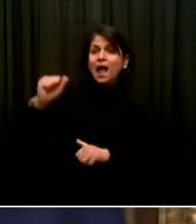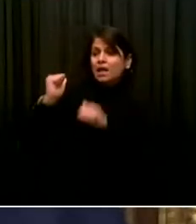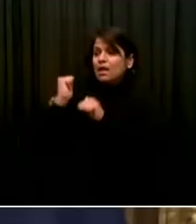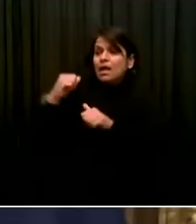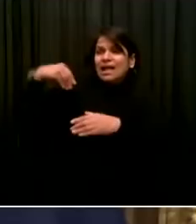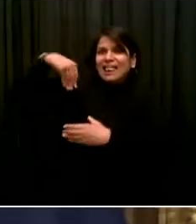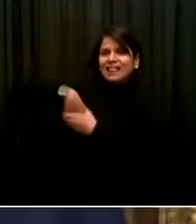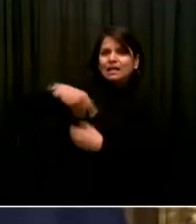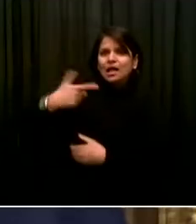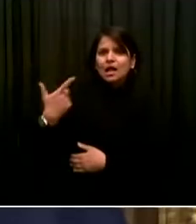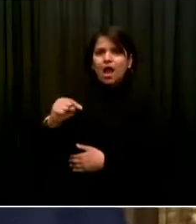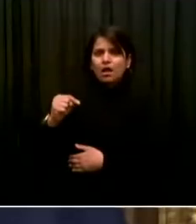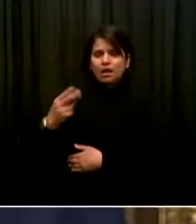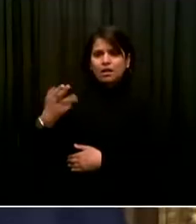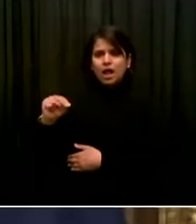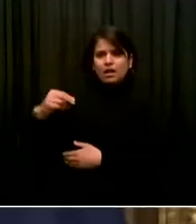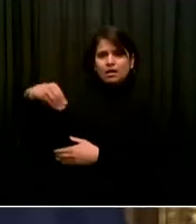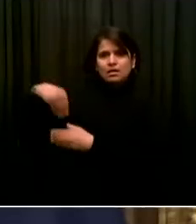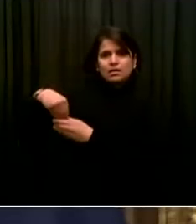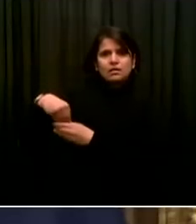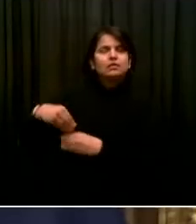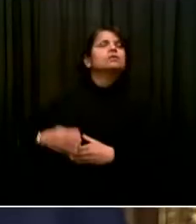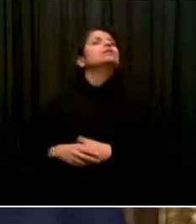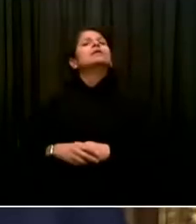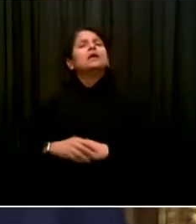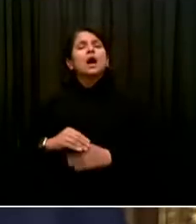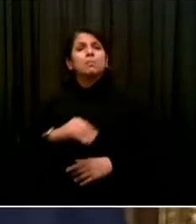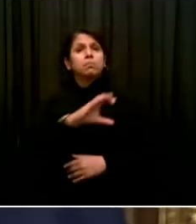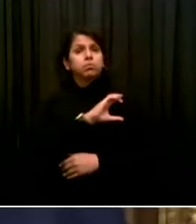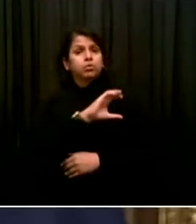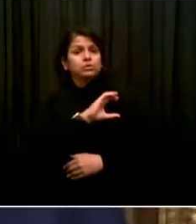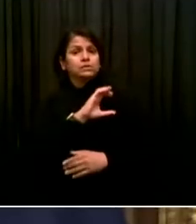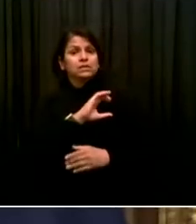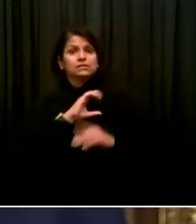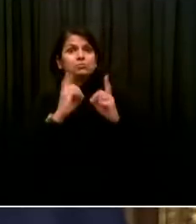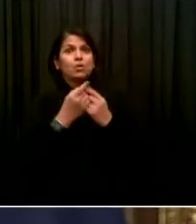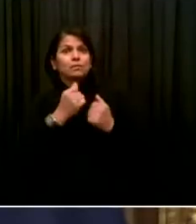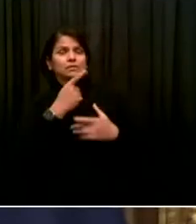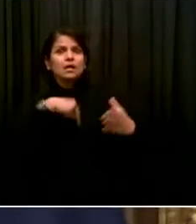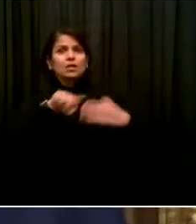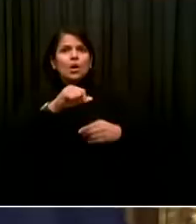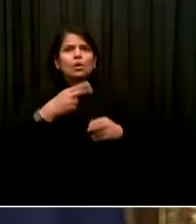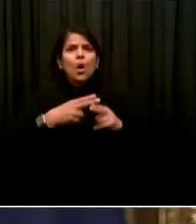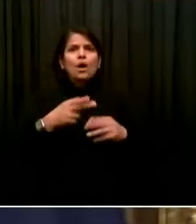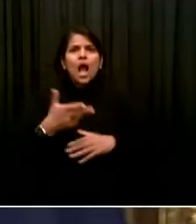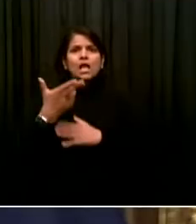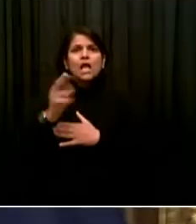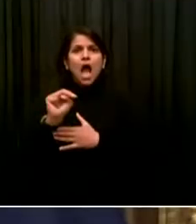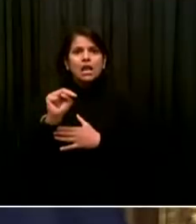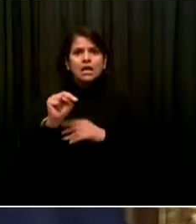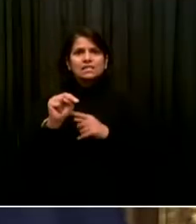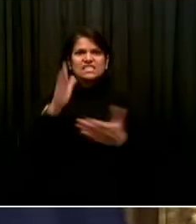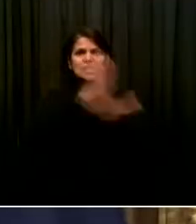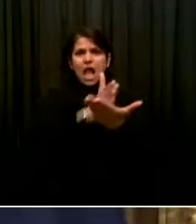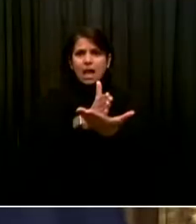METHOD TO KEEP OUR OPEPLE SAFE AND EXPAND THE UNG VIOLENCE DIVISION, THIS SPECIALEIZD NIUT